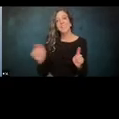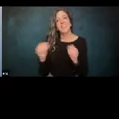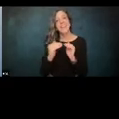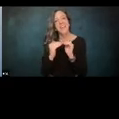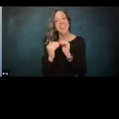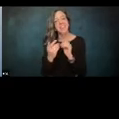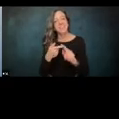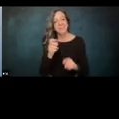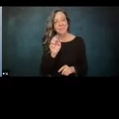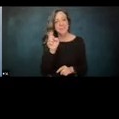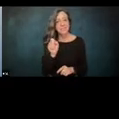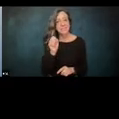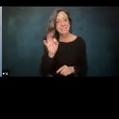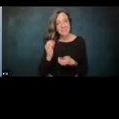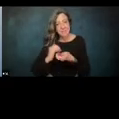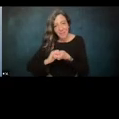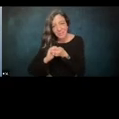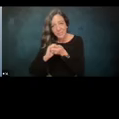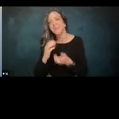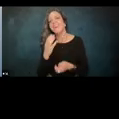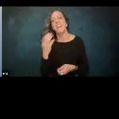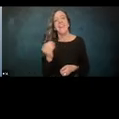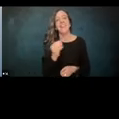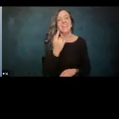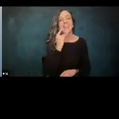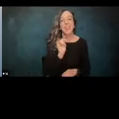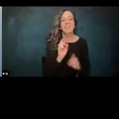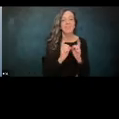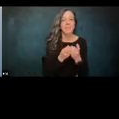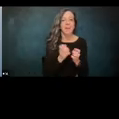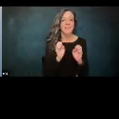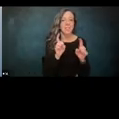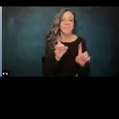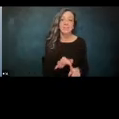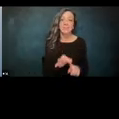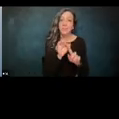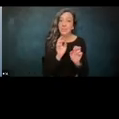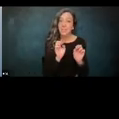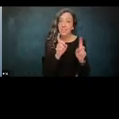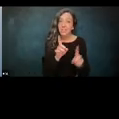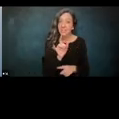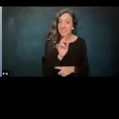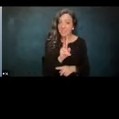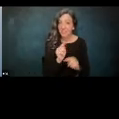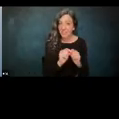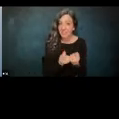the California Department of Education special education division team. We're excited to bring